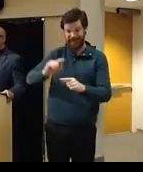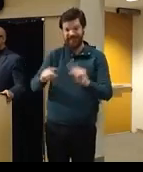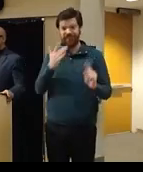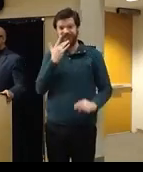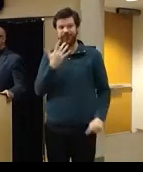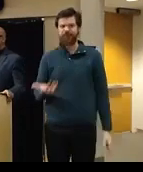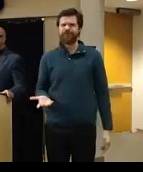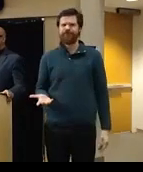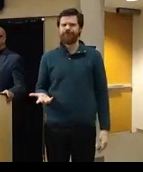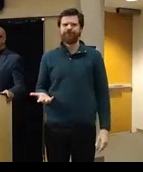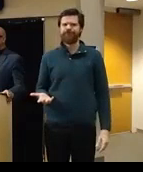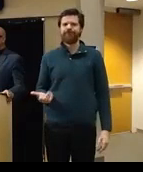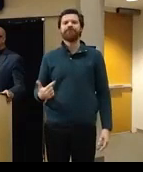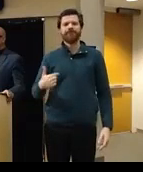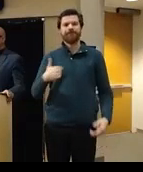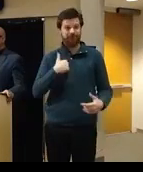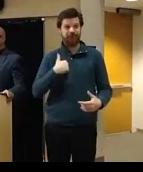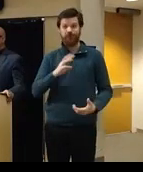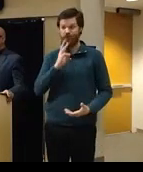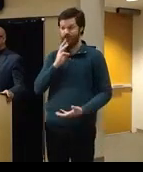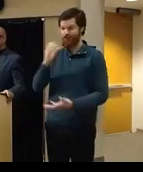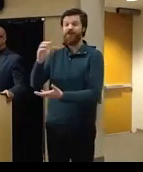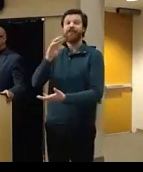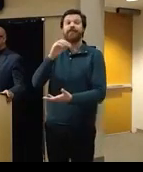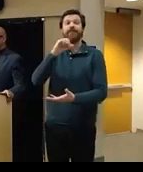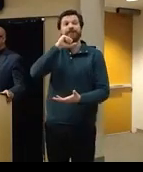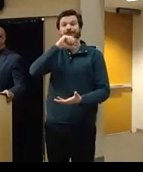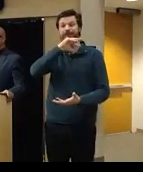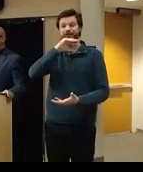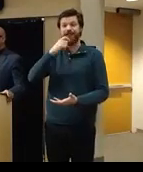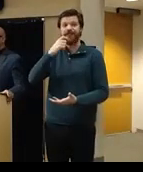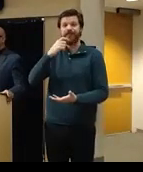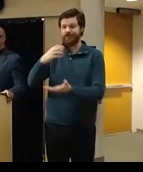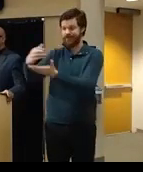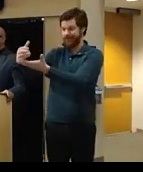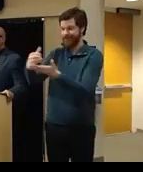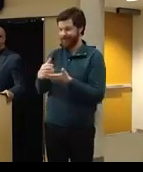taste I'm going to have to put that glass down I'm going to have to go find some clean water